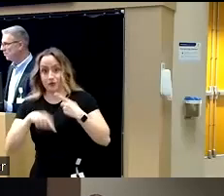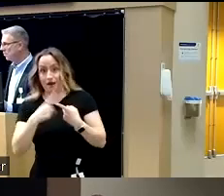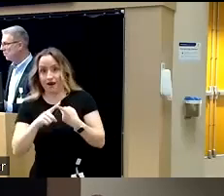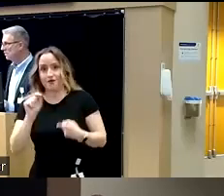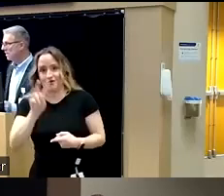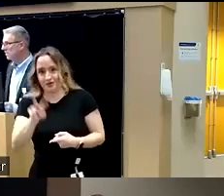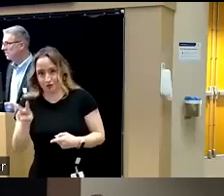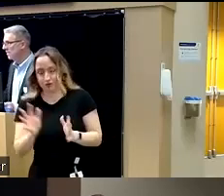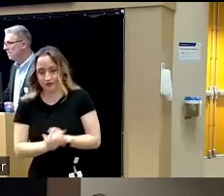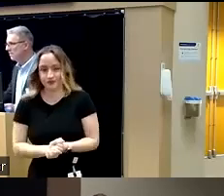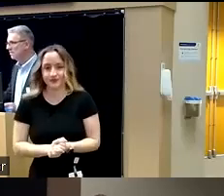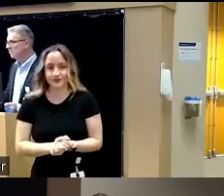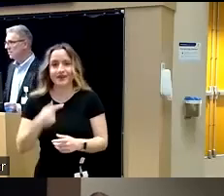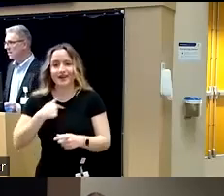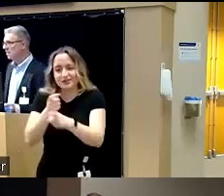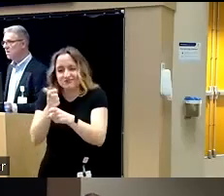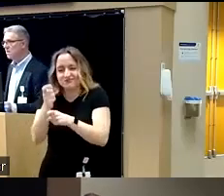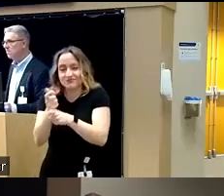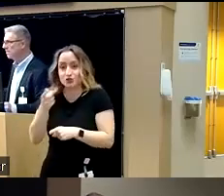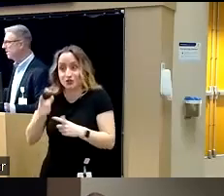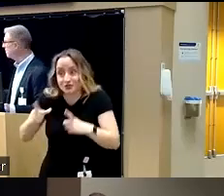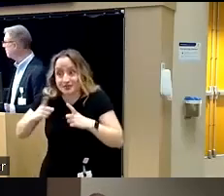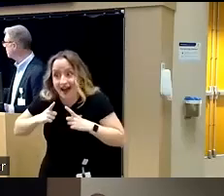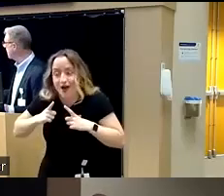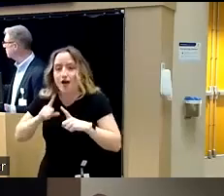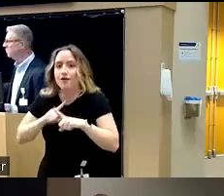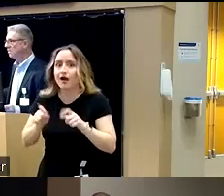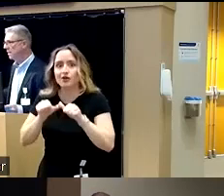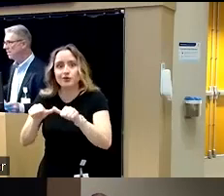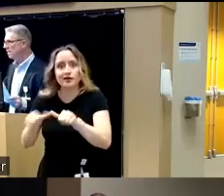I always joke with Dr bashevitz that she's retired but she keeps coming back doing grand